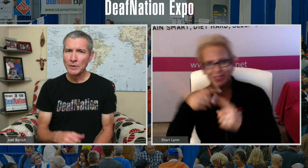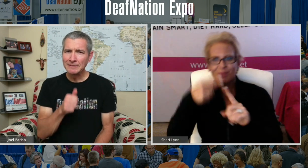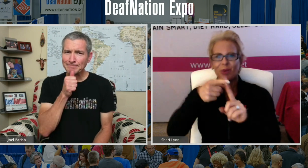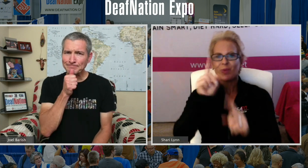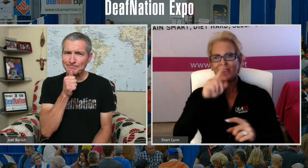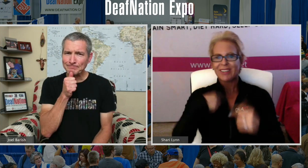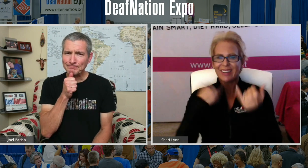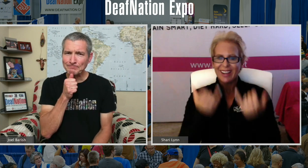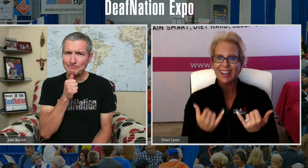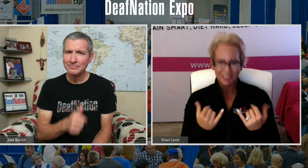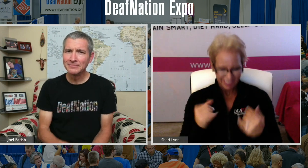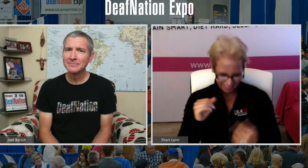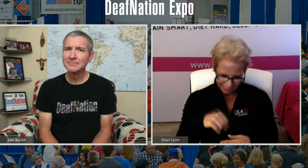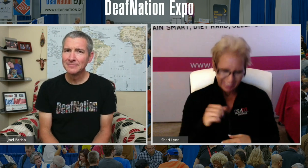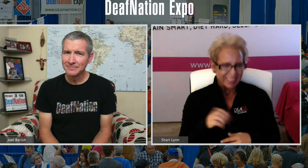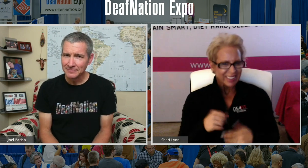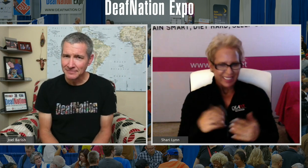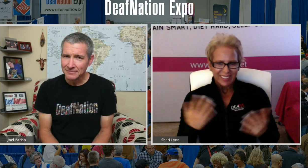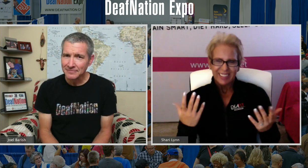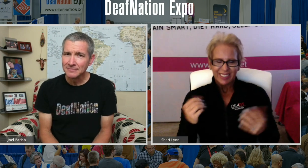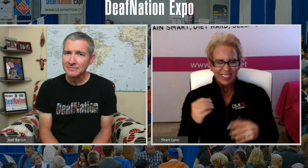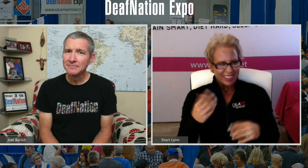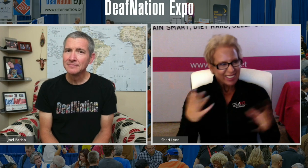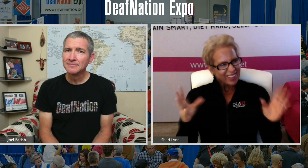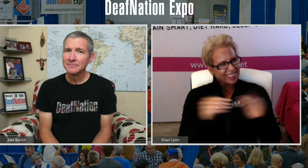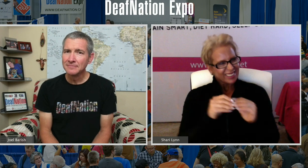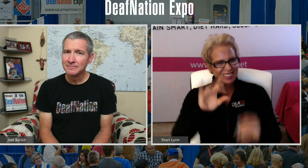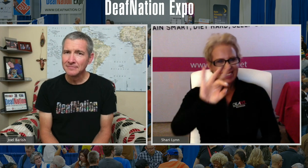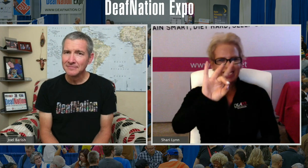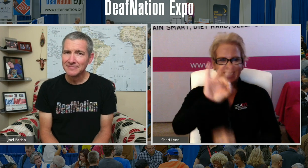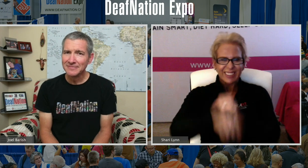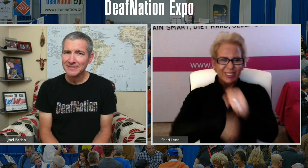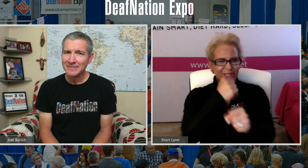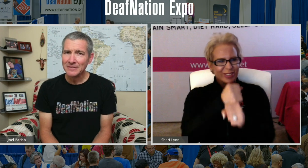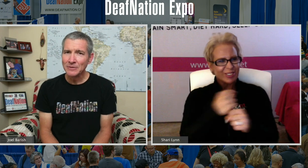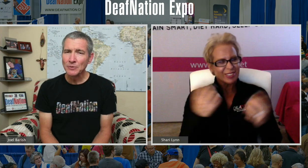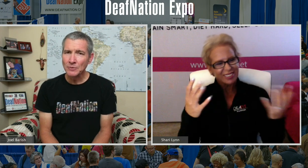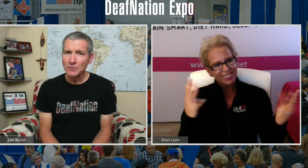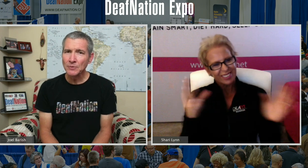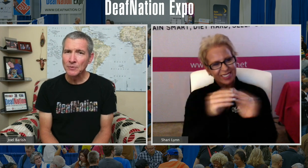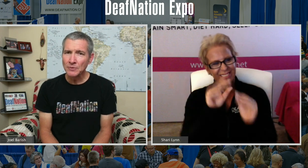to the point where I am now. Yeah, so it was a total of eight years